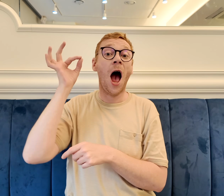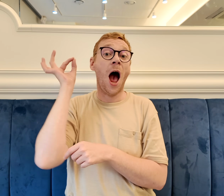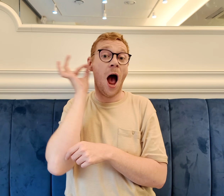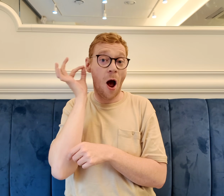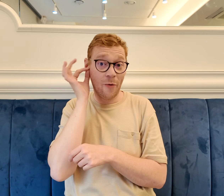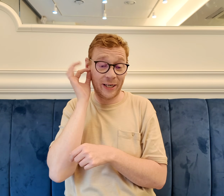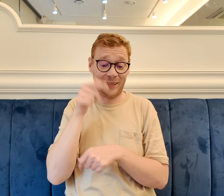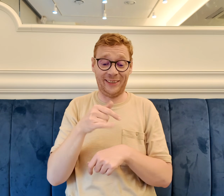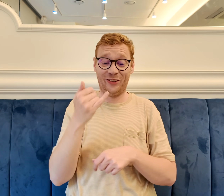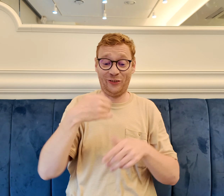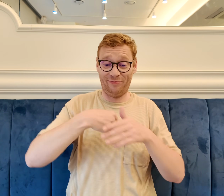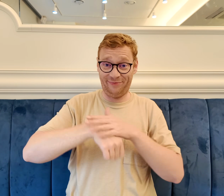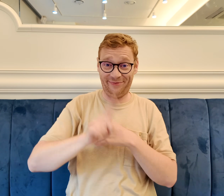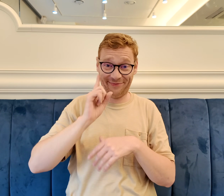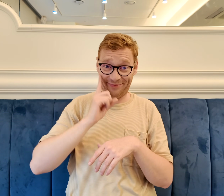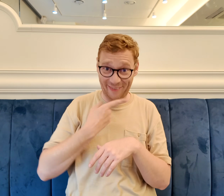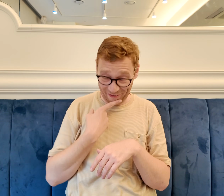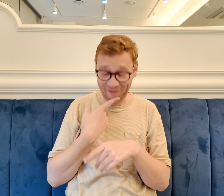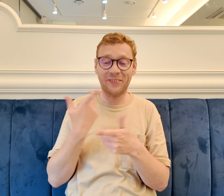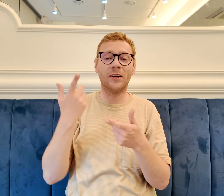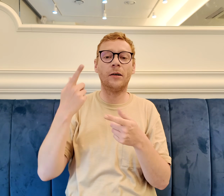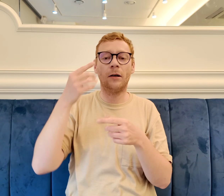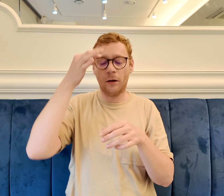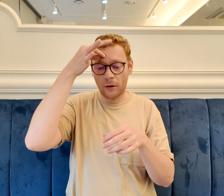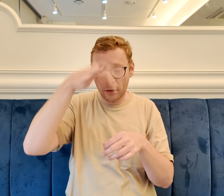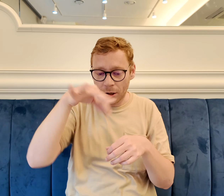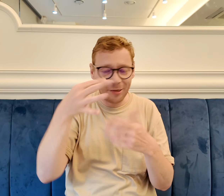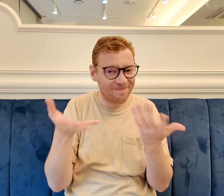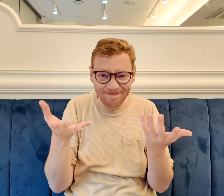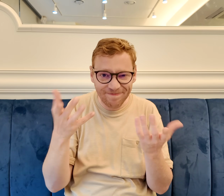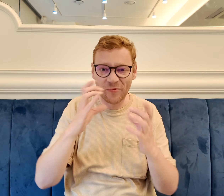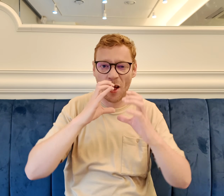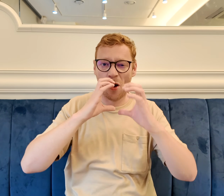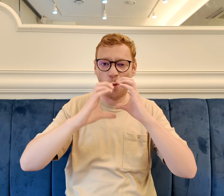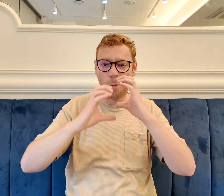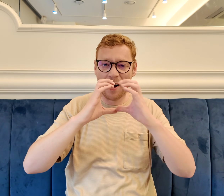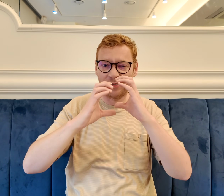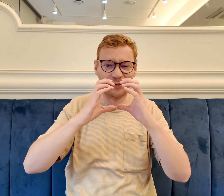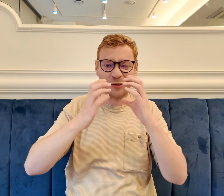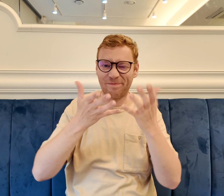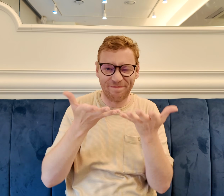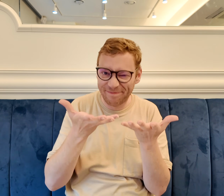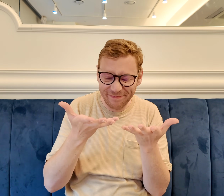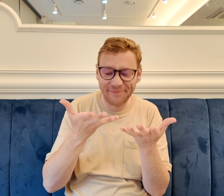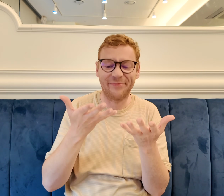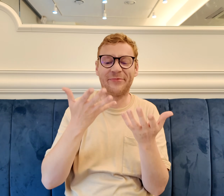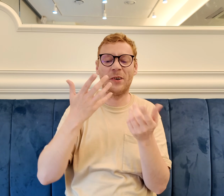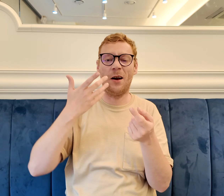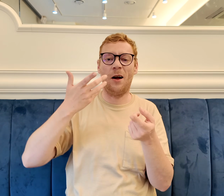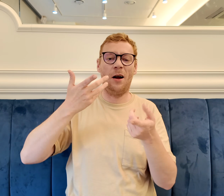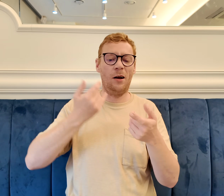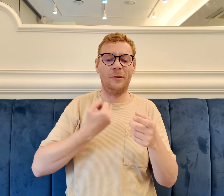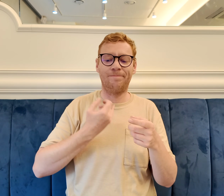Deaf people born to hearing parents naturally struggle to communicate.